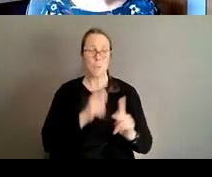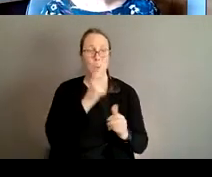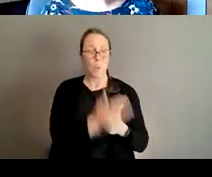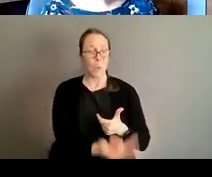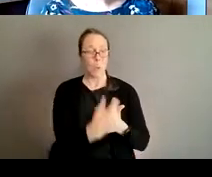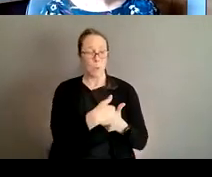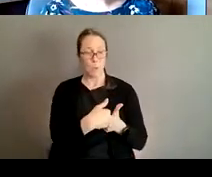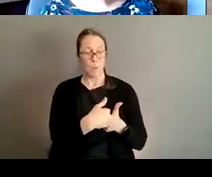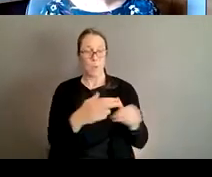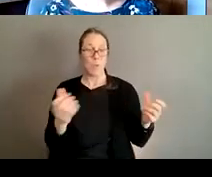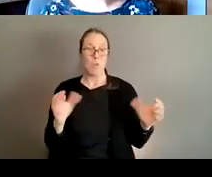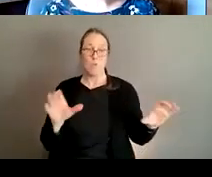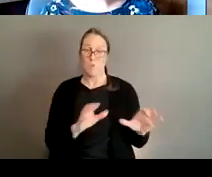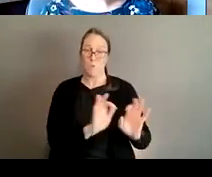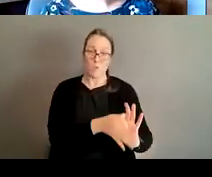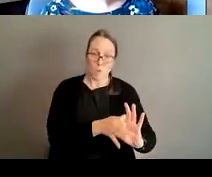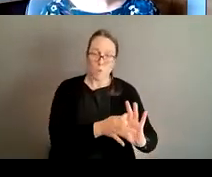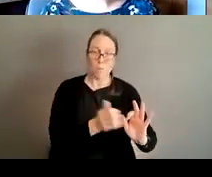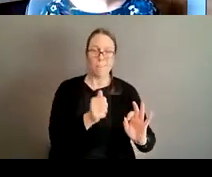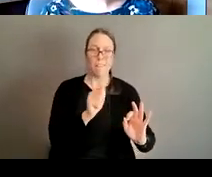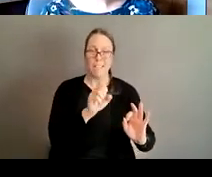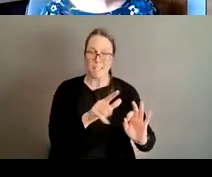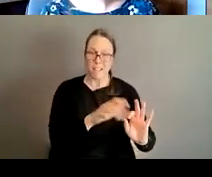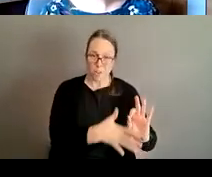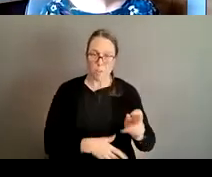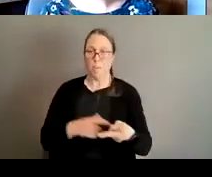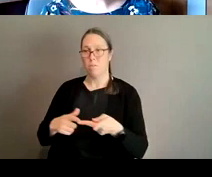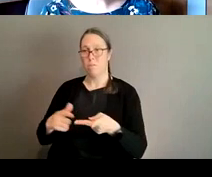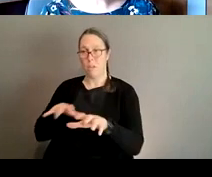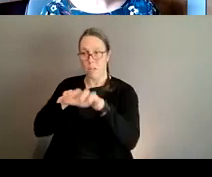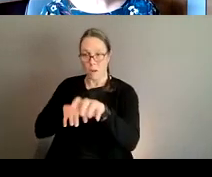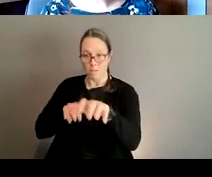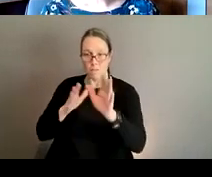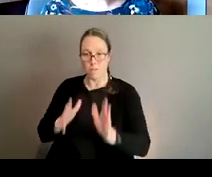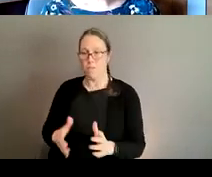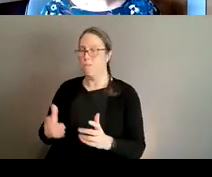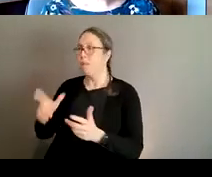do the ASL interpretation and the captioners trying to translate on the fly. I will tell